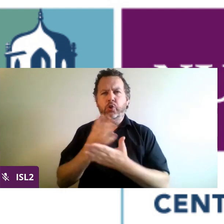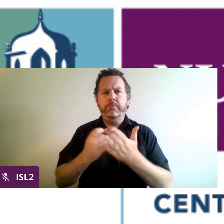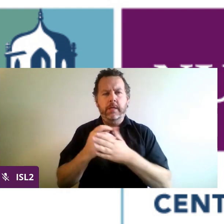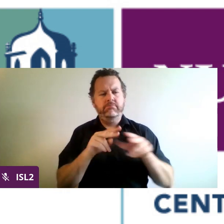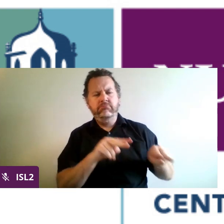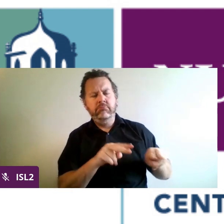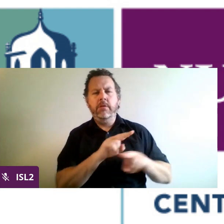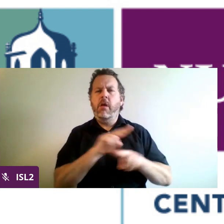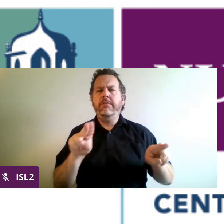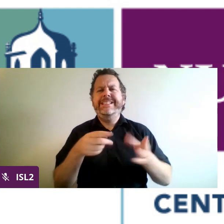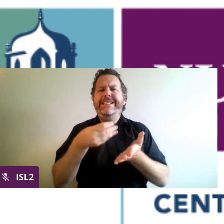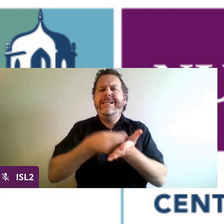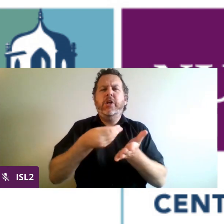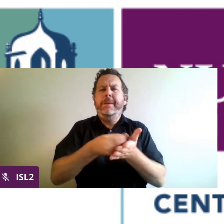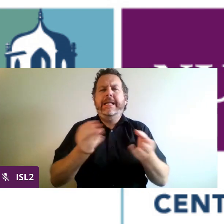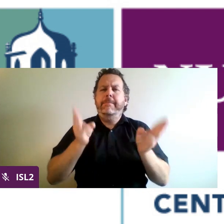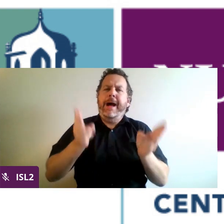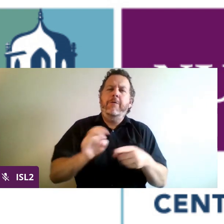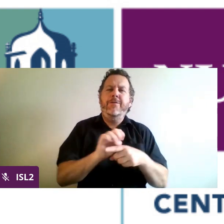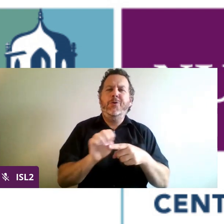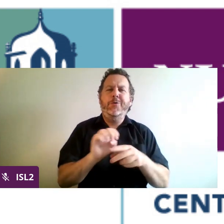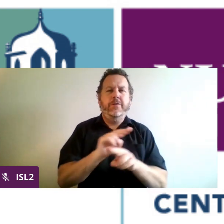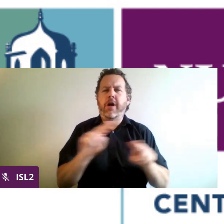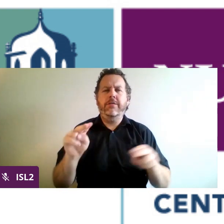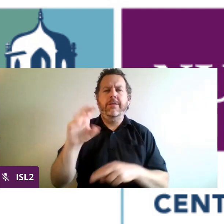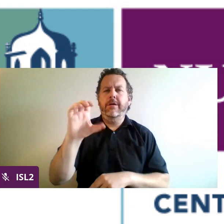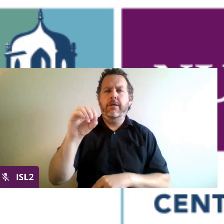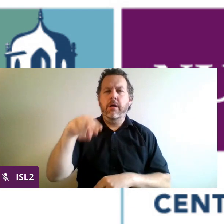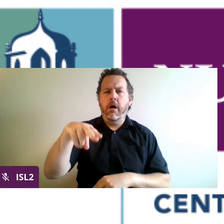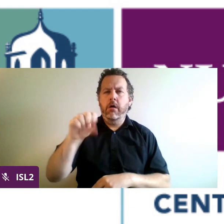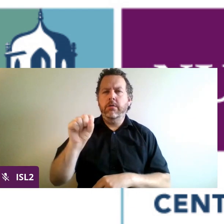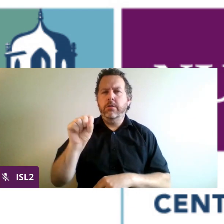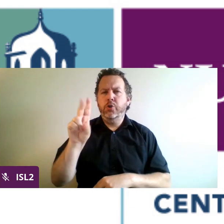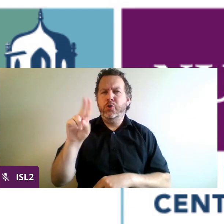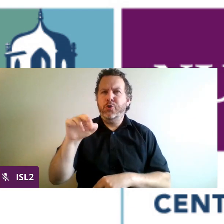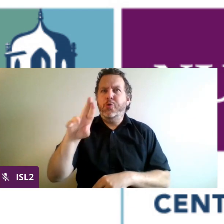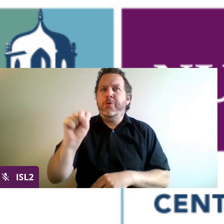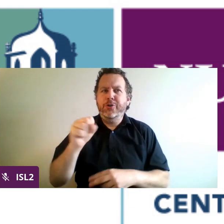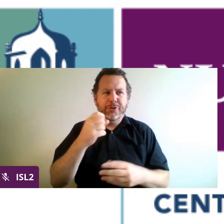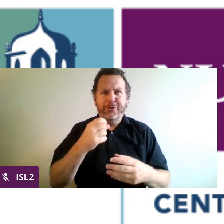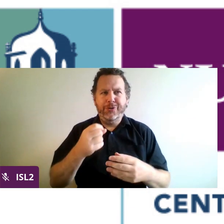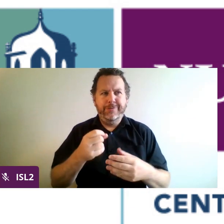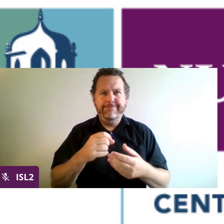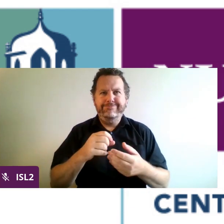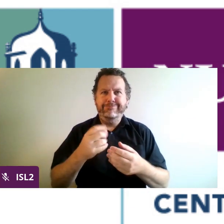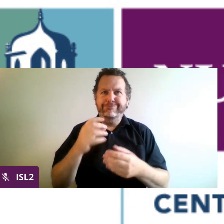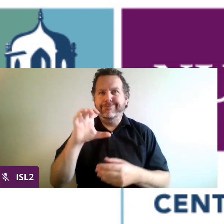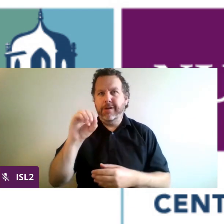Consumers of content , if you frame it that way. As part of the social